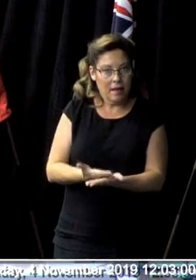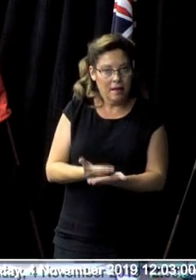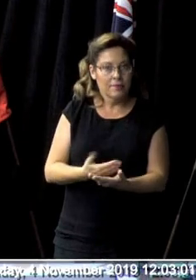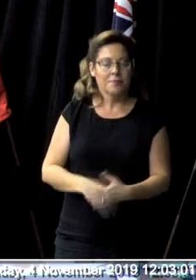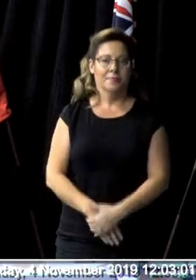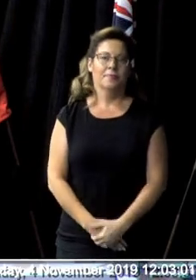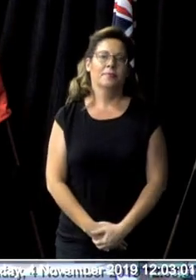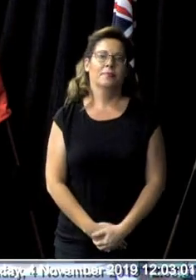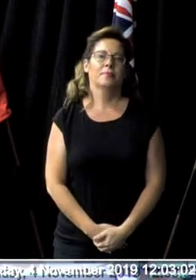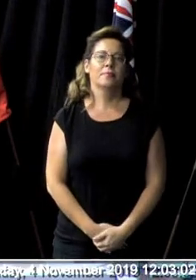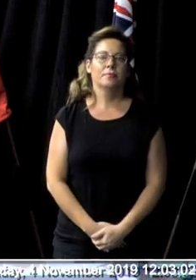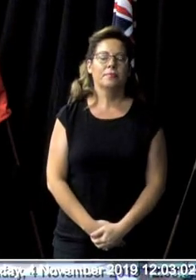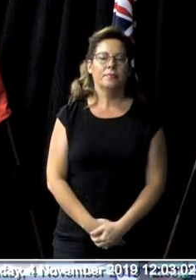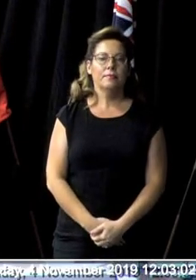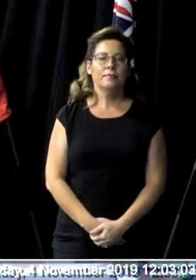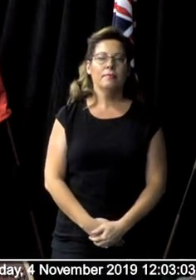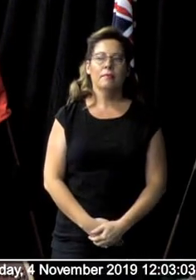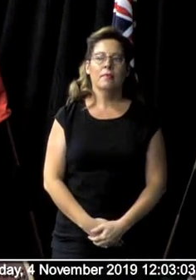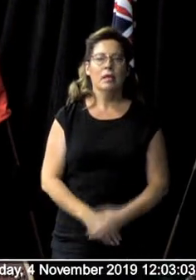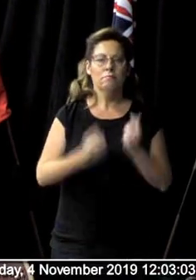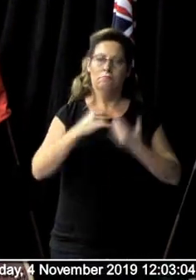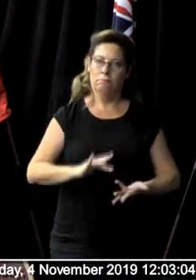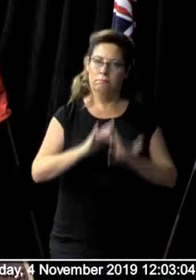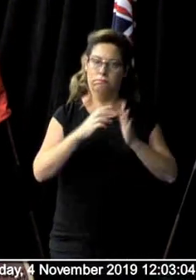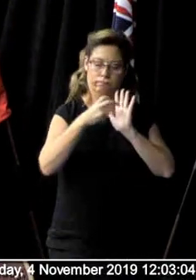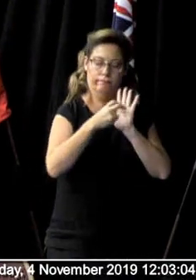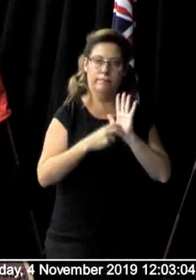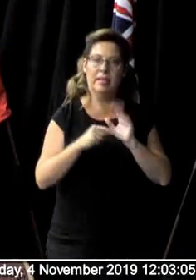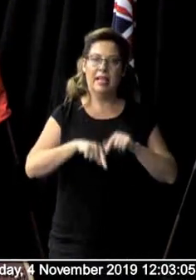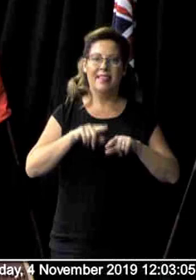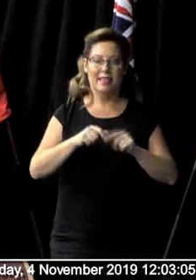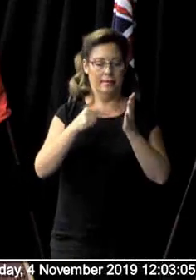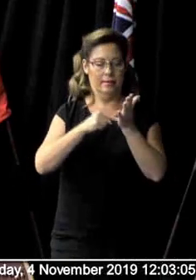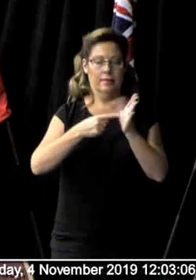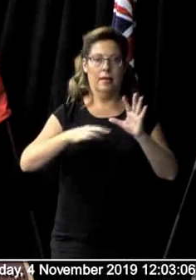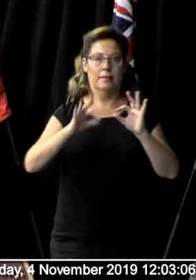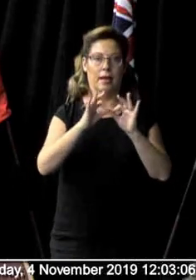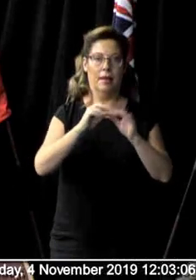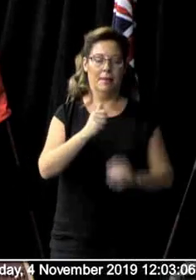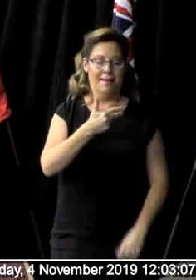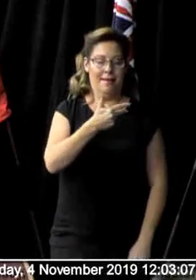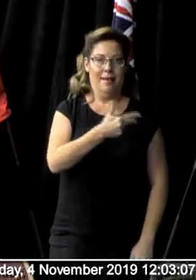For the record, this is tab 89 in the bundle. Good morning. Thank you for coming today. FEMALE: Thank you.